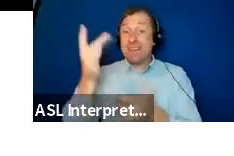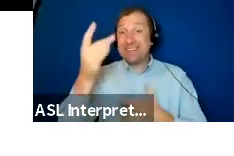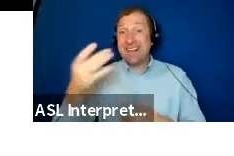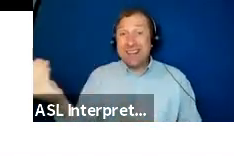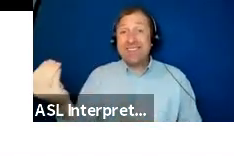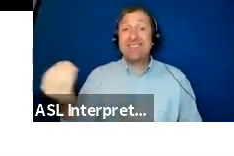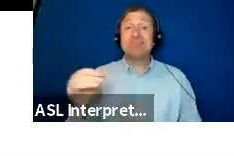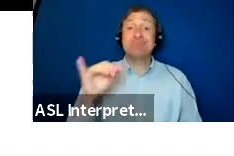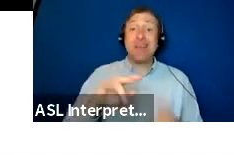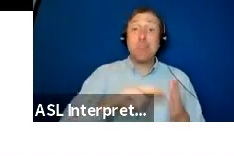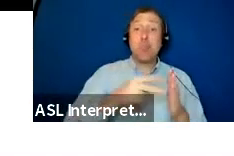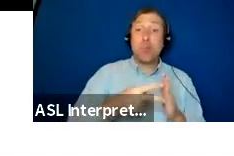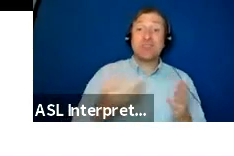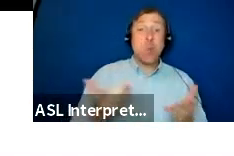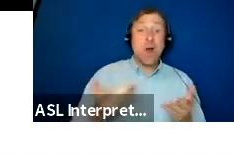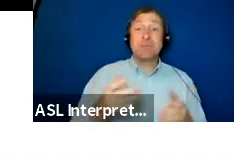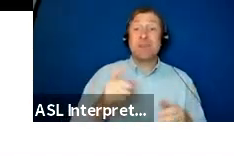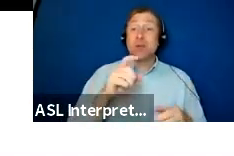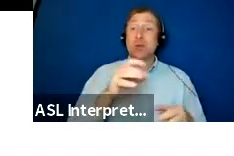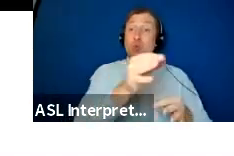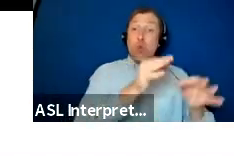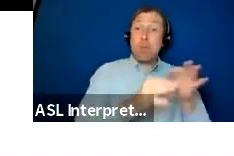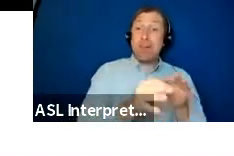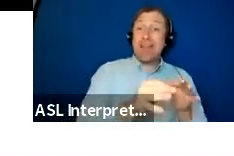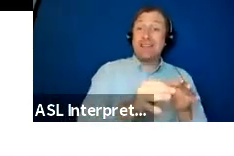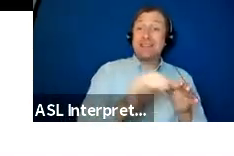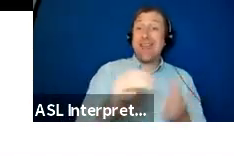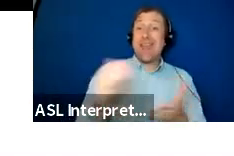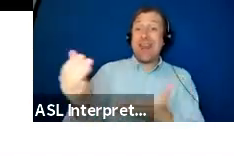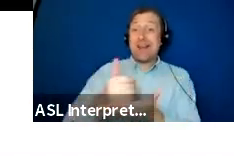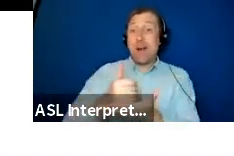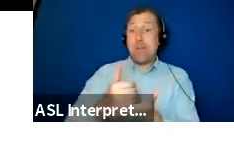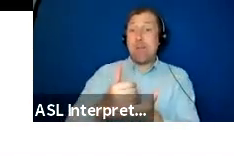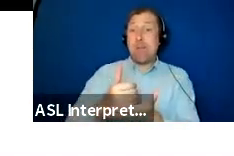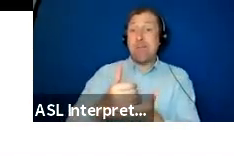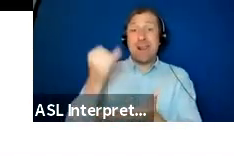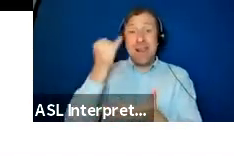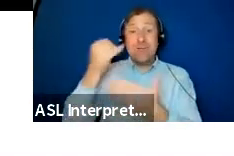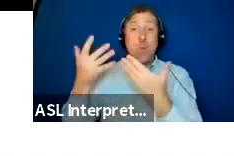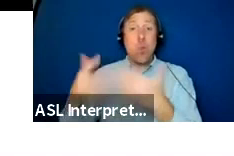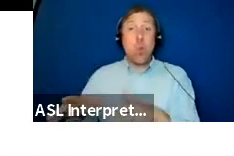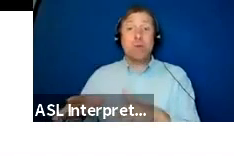is intended to replace income that you lose as a result of being unable to work due to COVID.